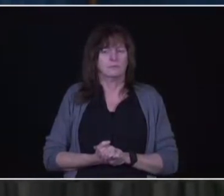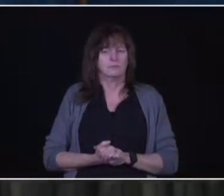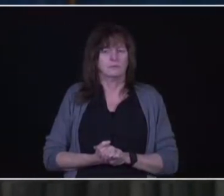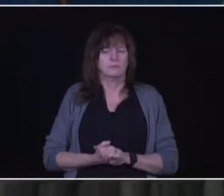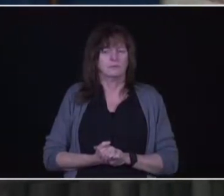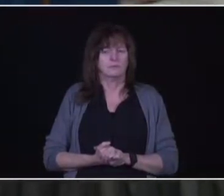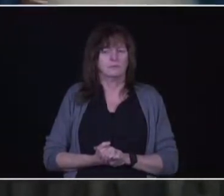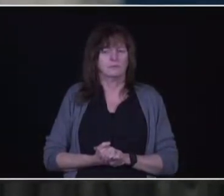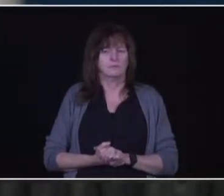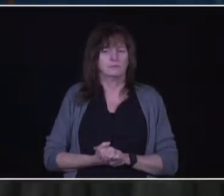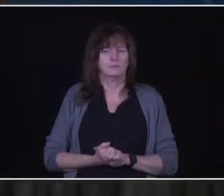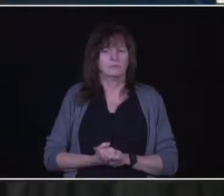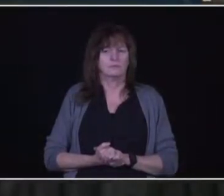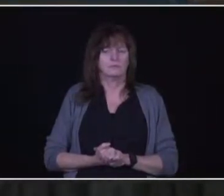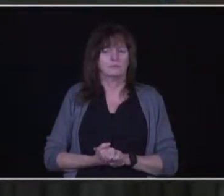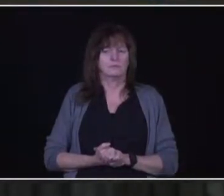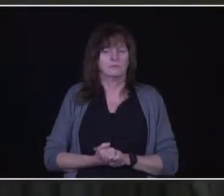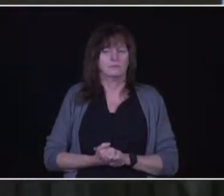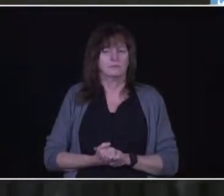Thank you, everyone.